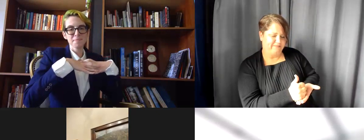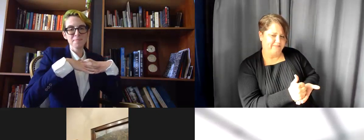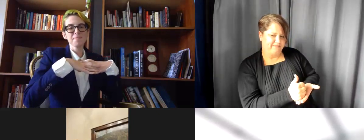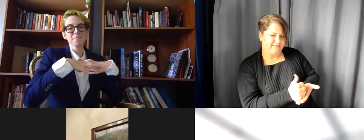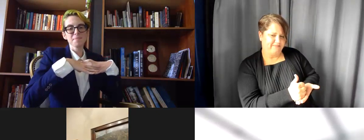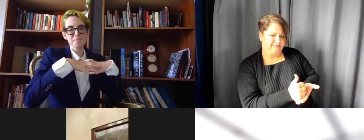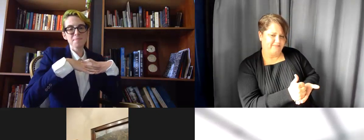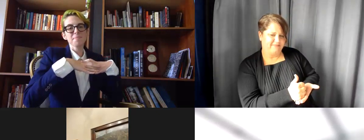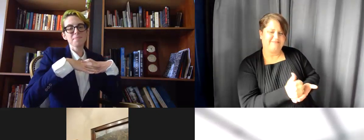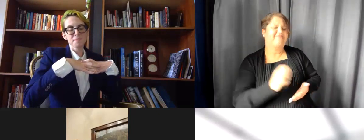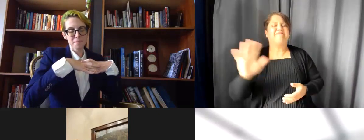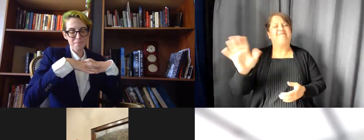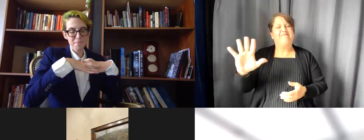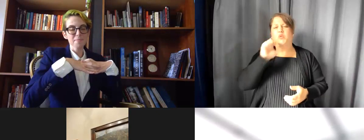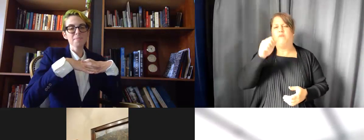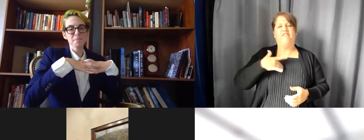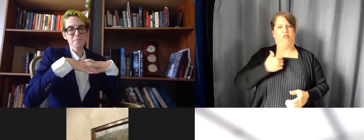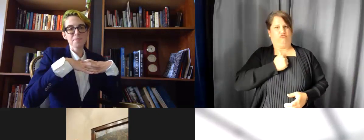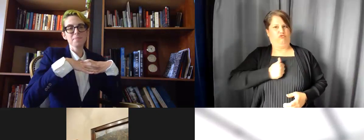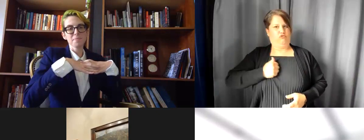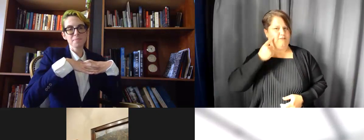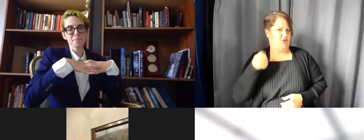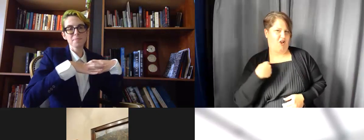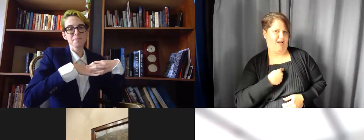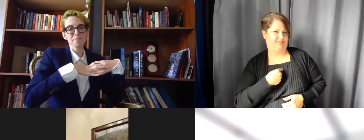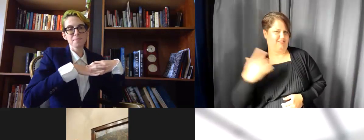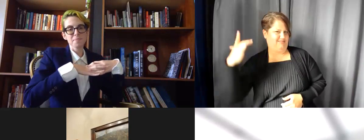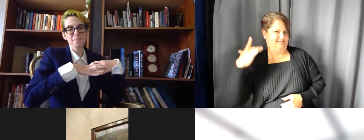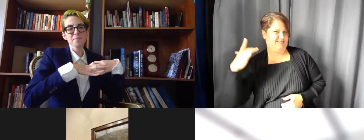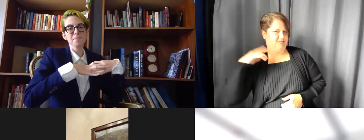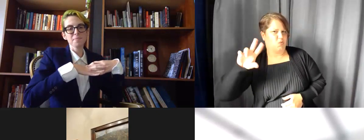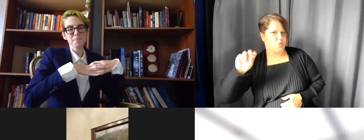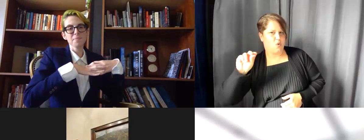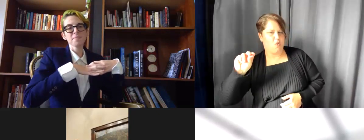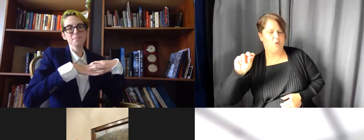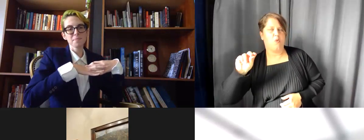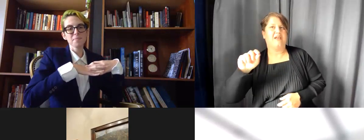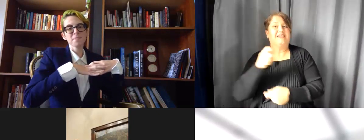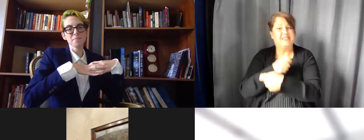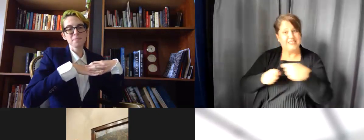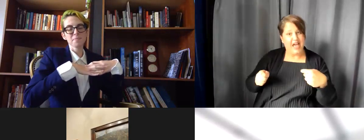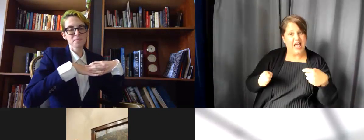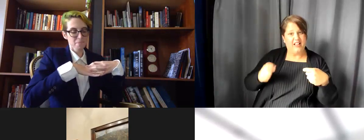Jordan Radford: rather than feel sorry for us. Jordan Radford: realizing Jordan Radford: like, think about. Why do you feel bad?